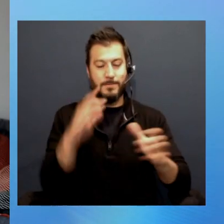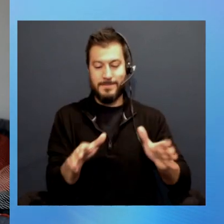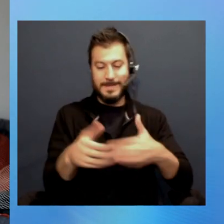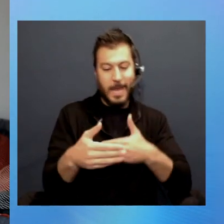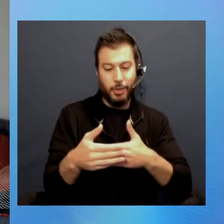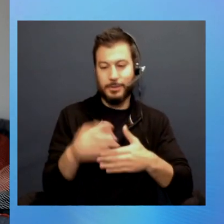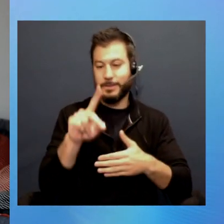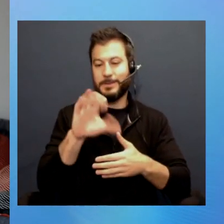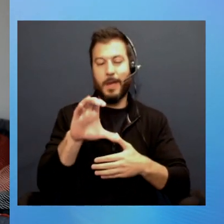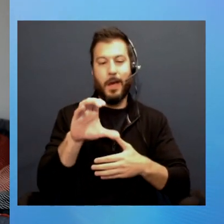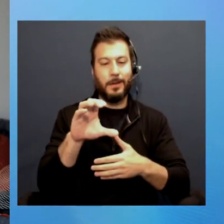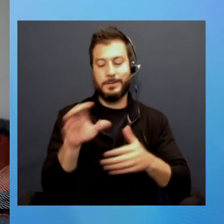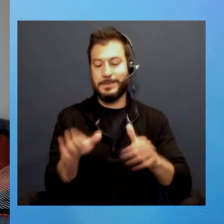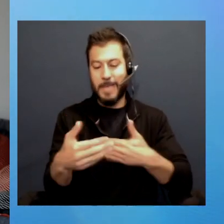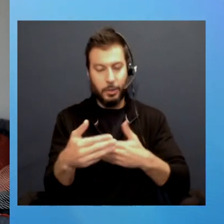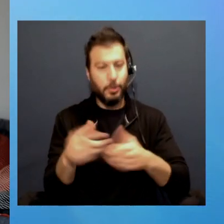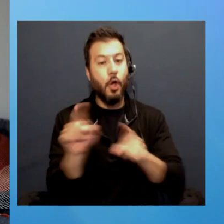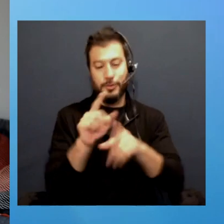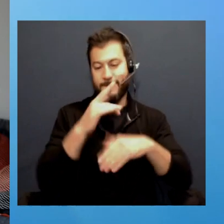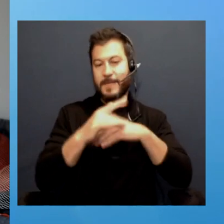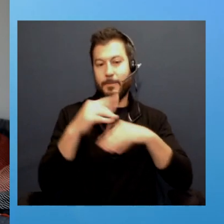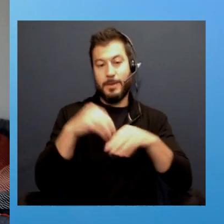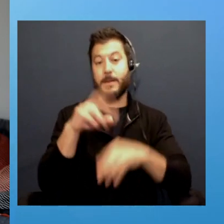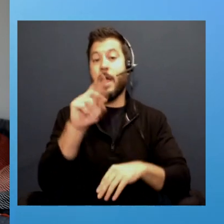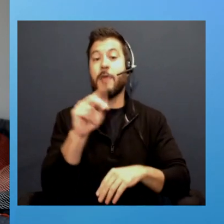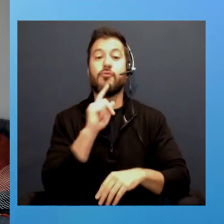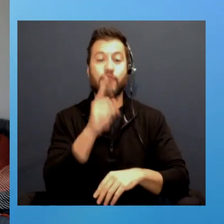support for containers or Docker containers also